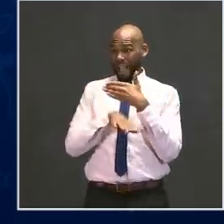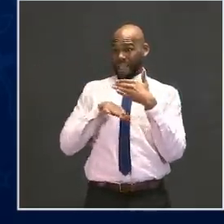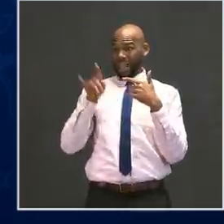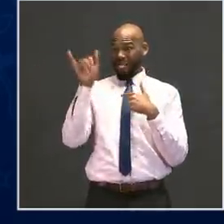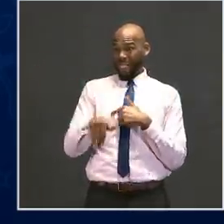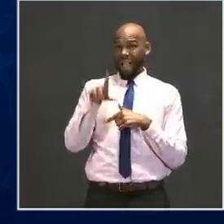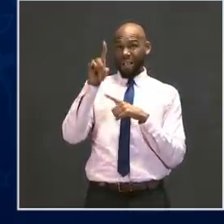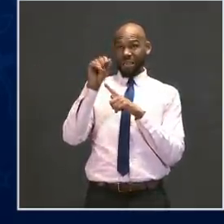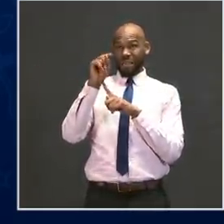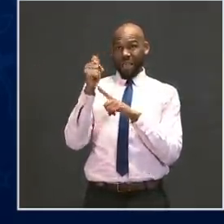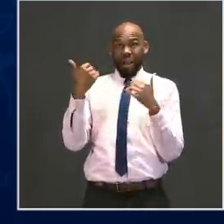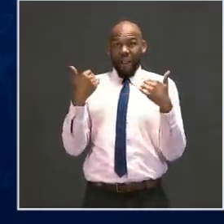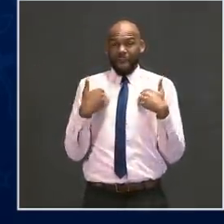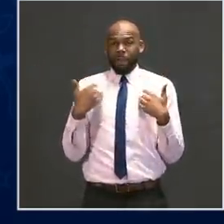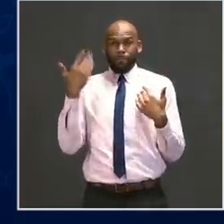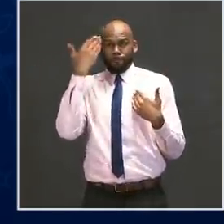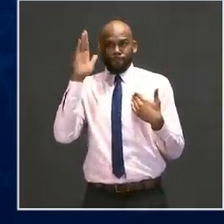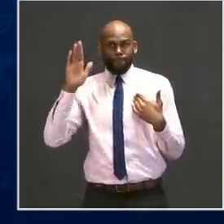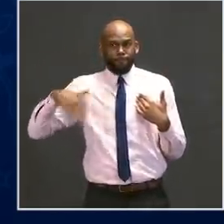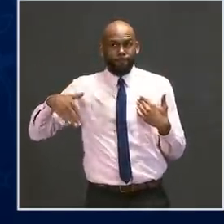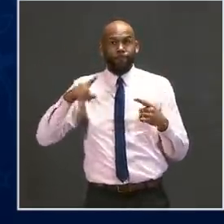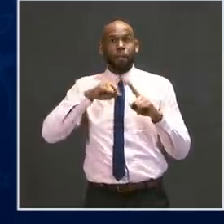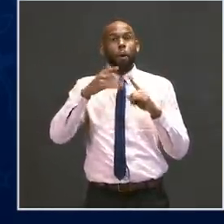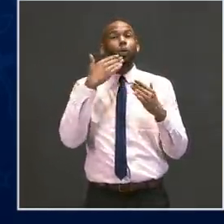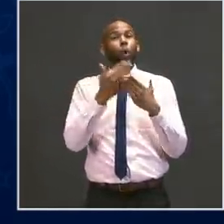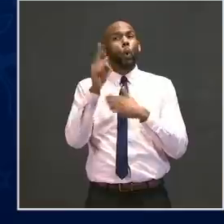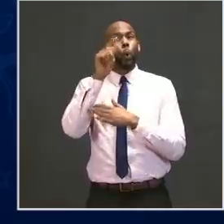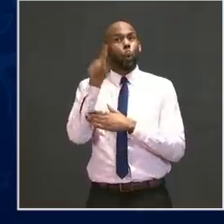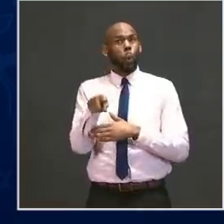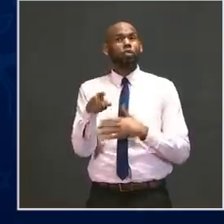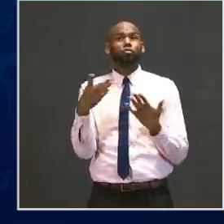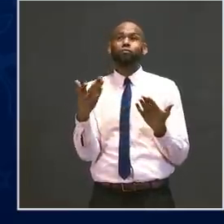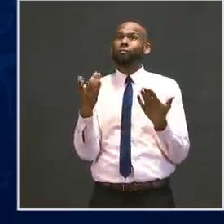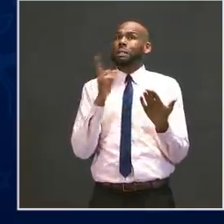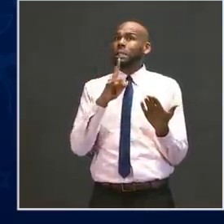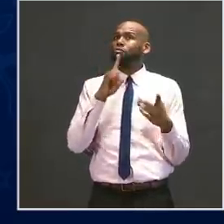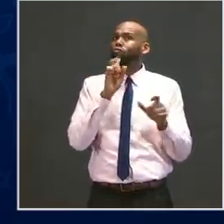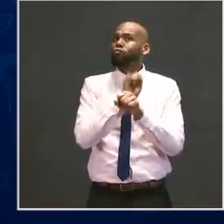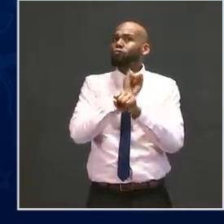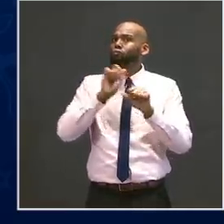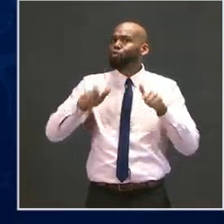But as I noted, in response to the good question up here, it is a challenge because it is hard to determine